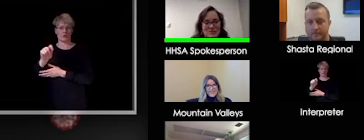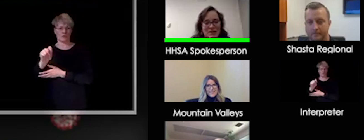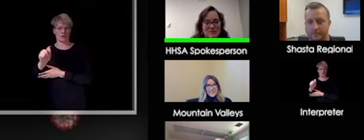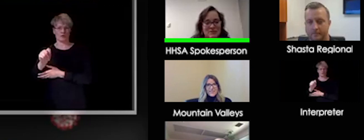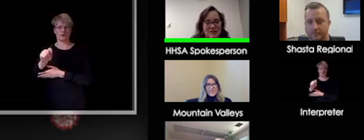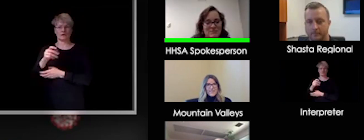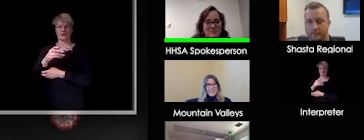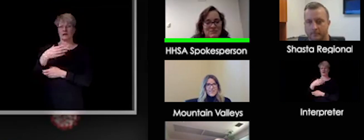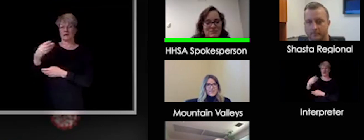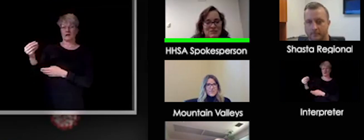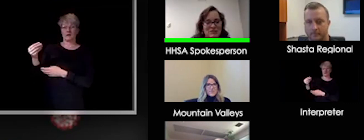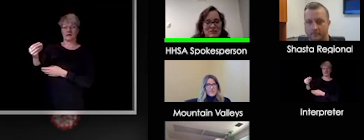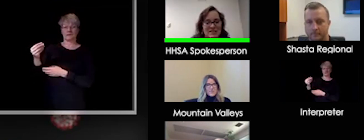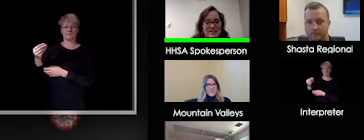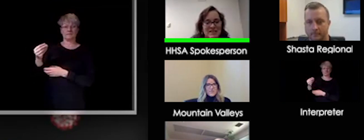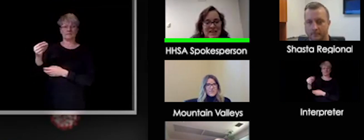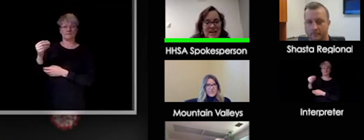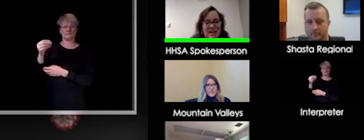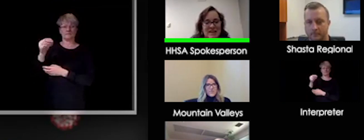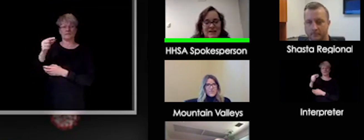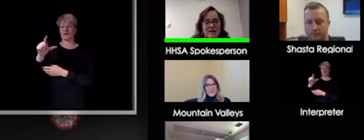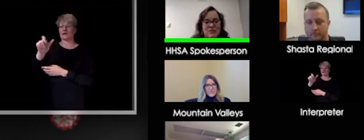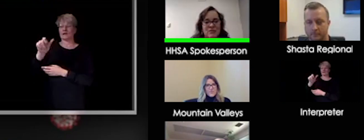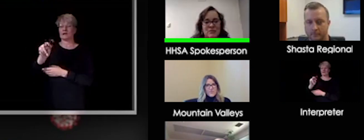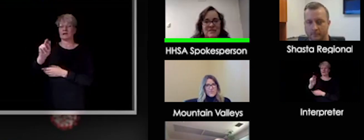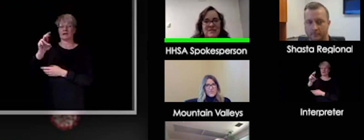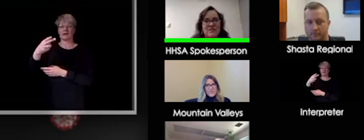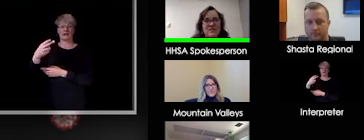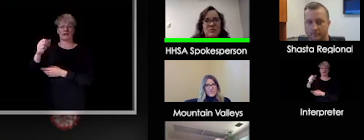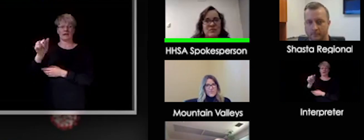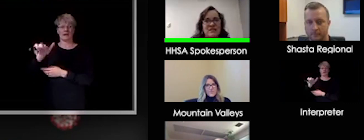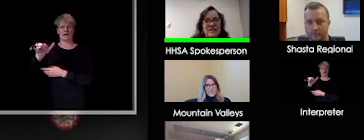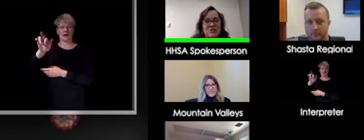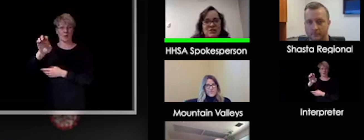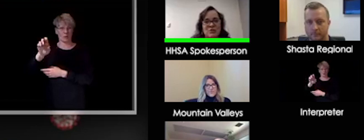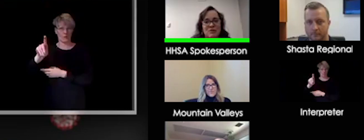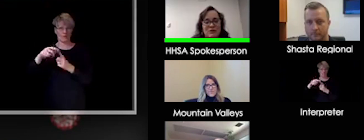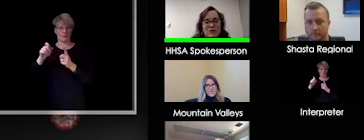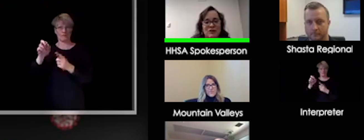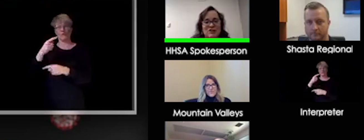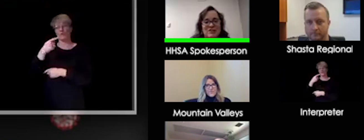from the Redding Rancheria. And Karen Ramstrom is invisible today, but she won’t be for